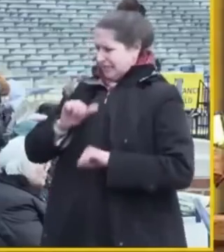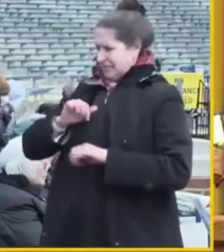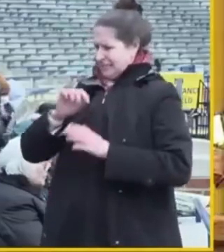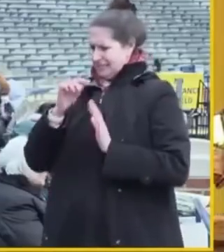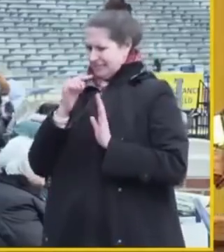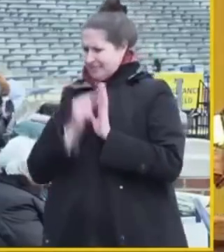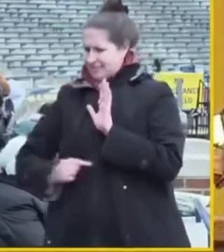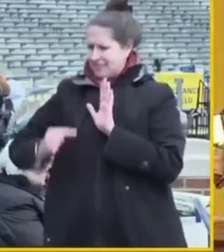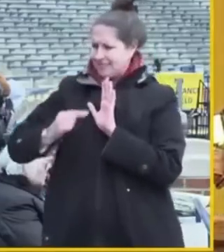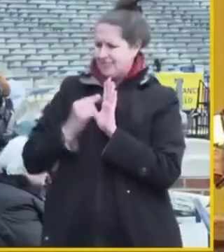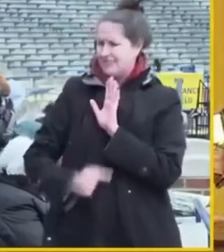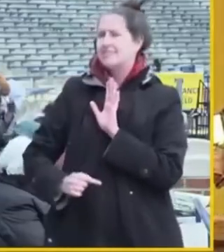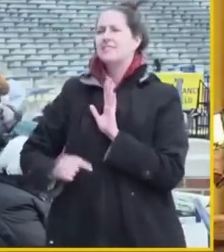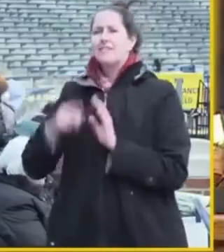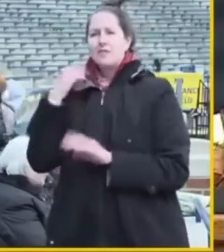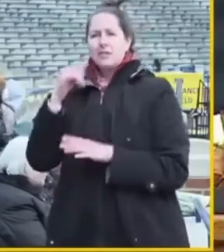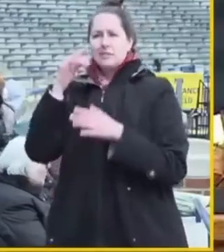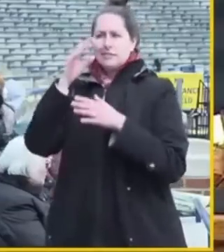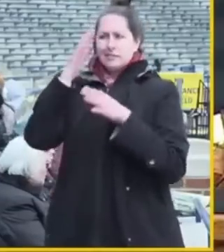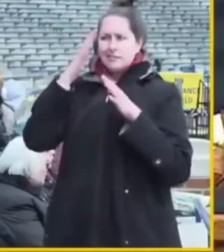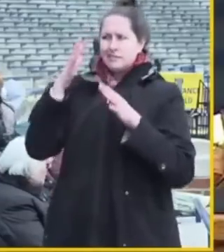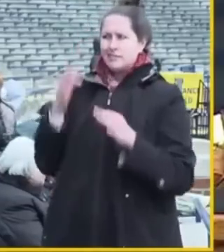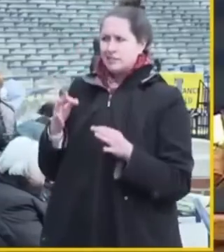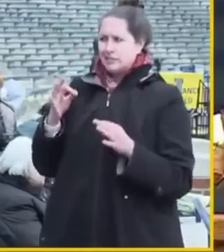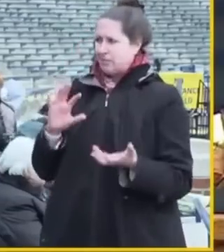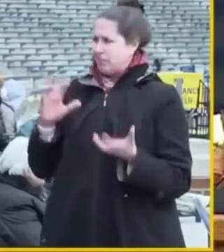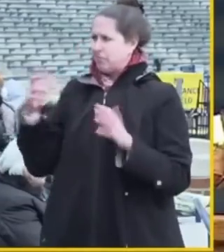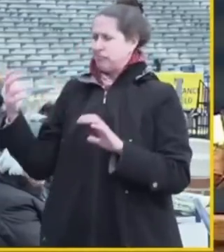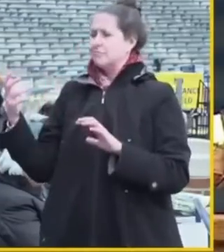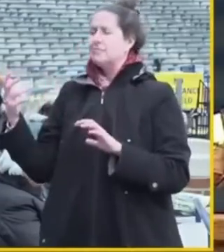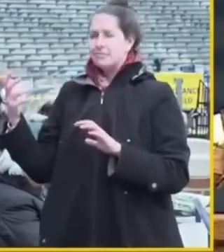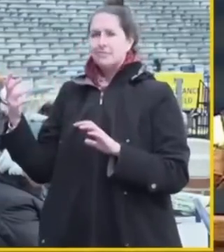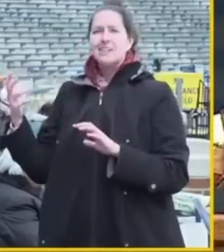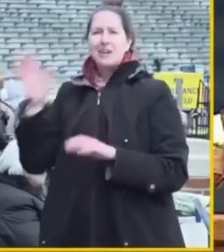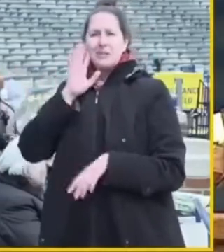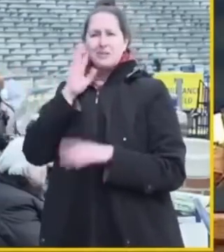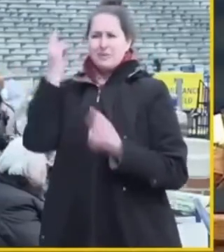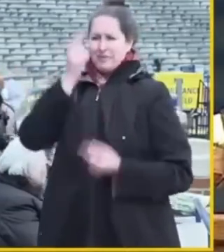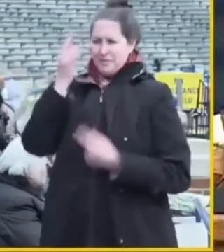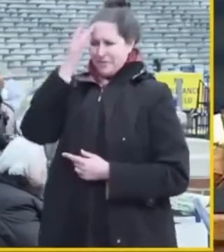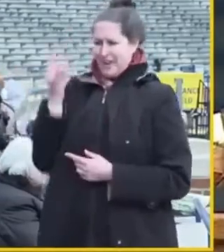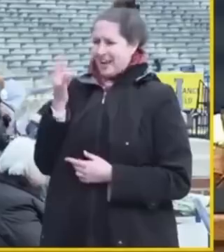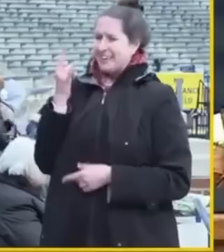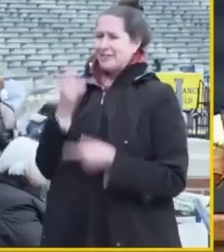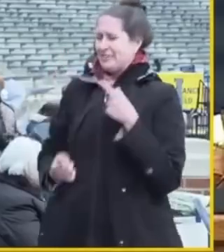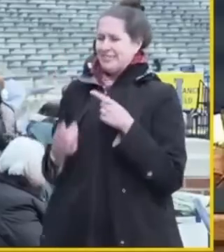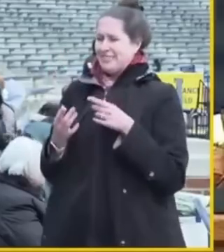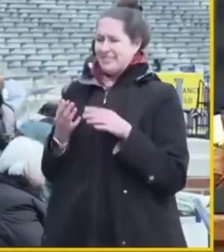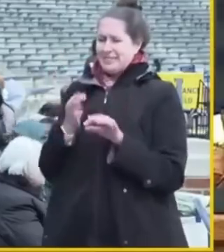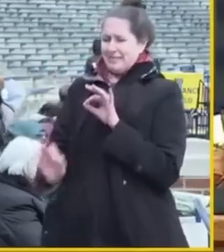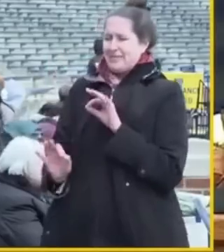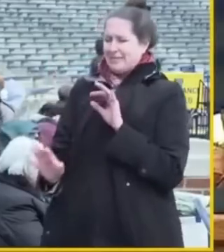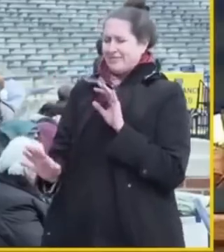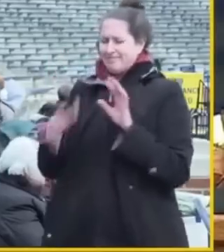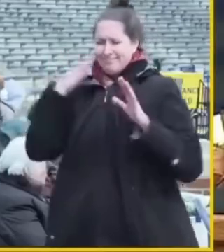that went terribly wrong. You'll wonder why you couldn't have just done it the right way.